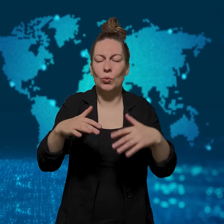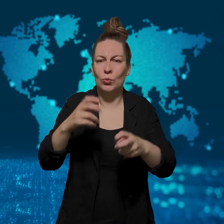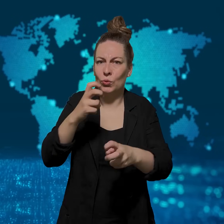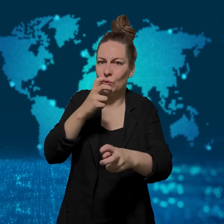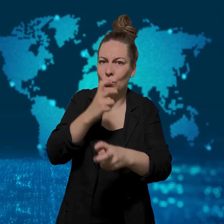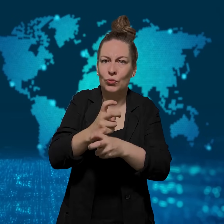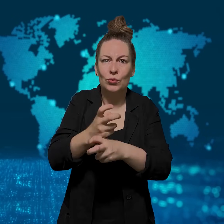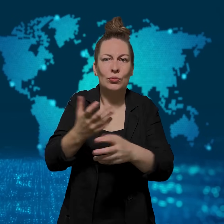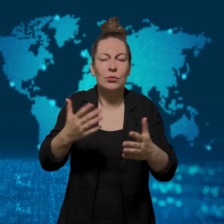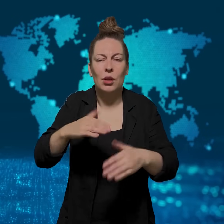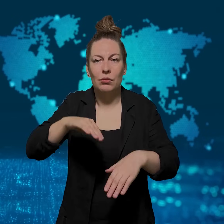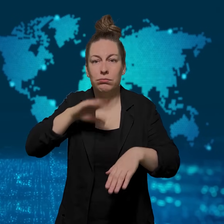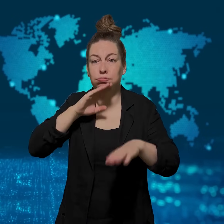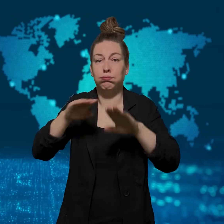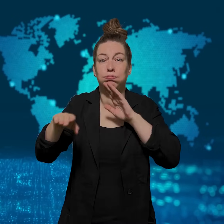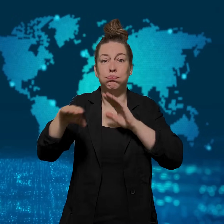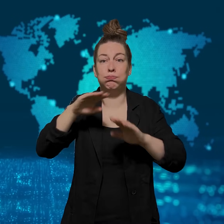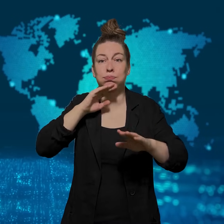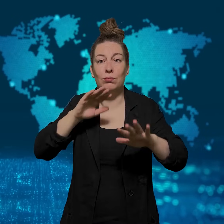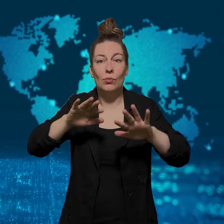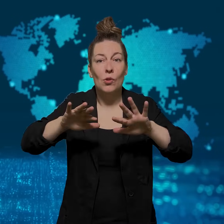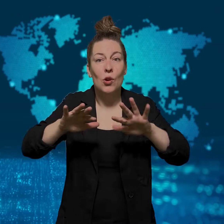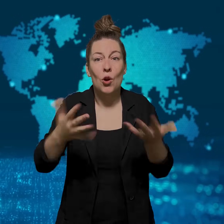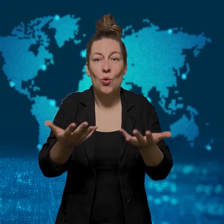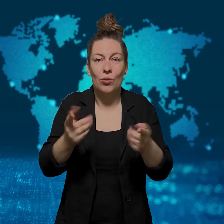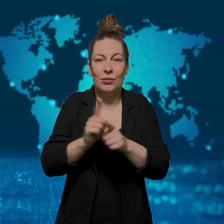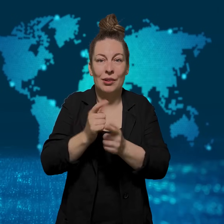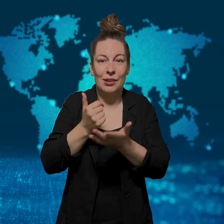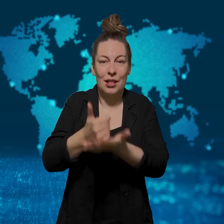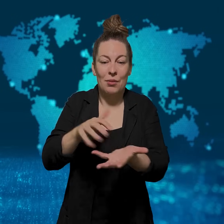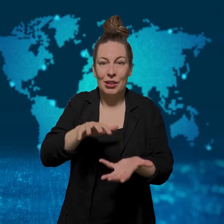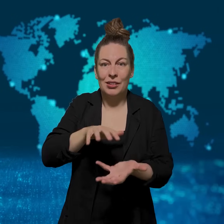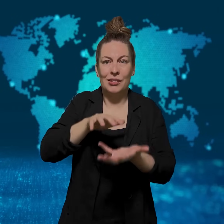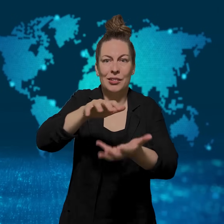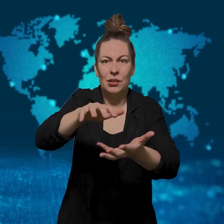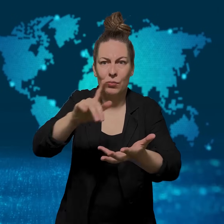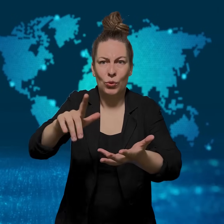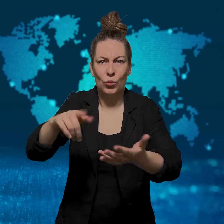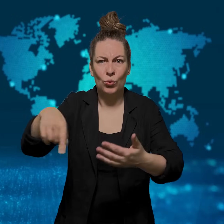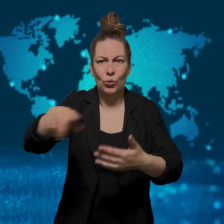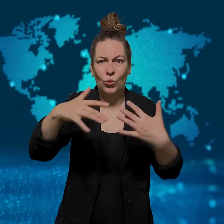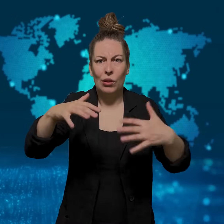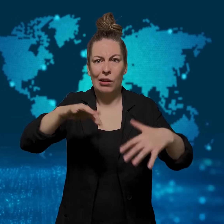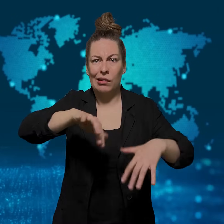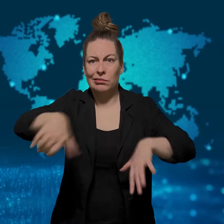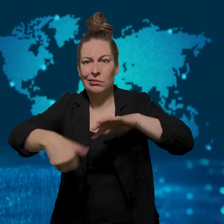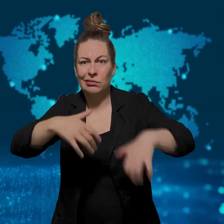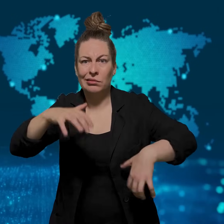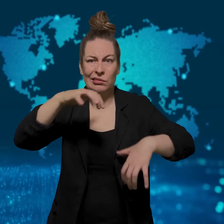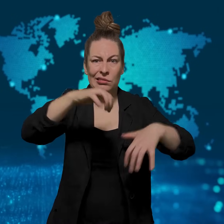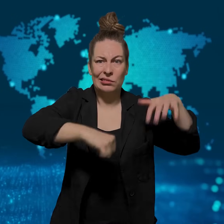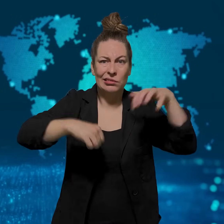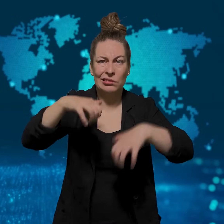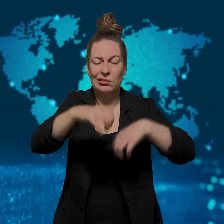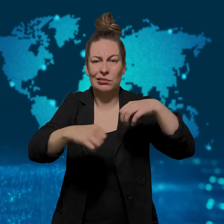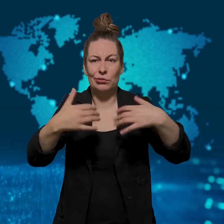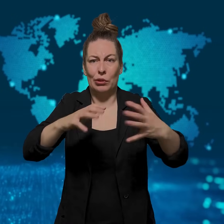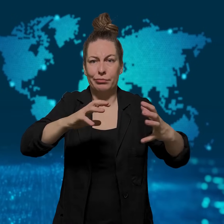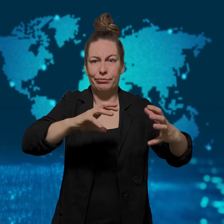faced difficulties distributing the aid, due to looting, damage to